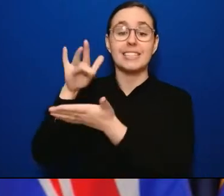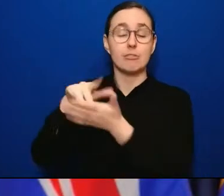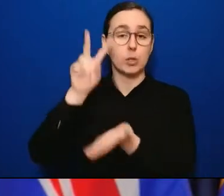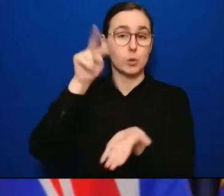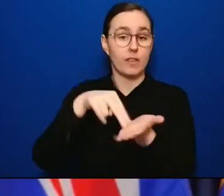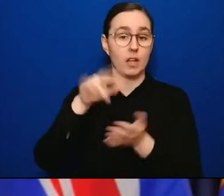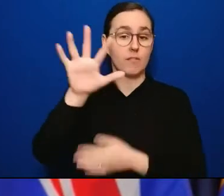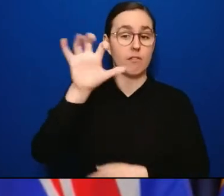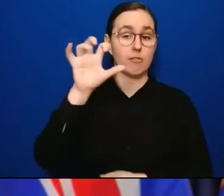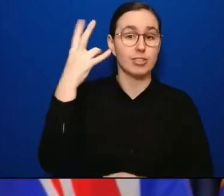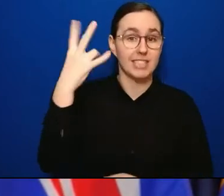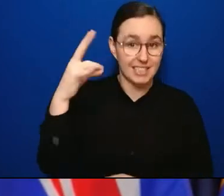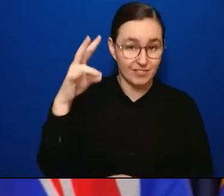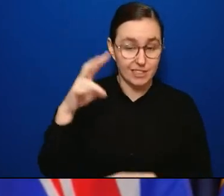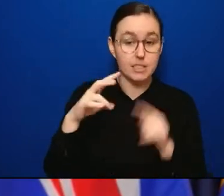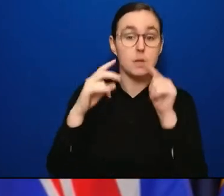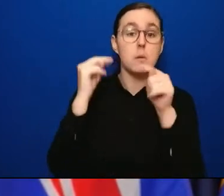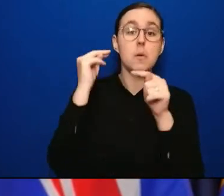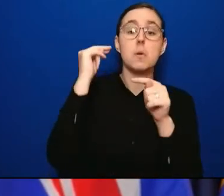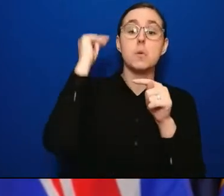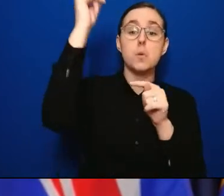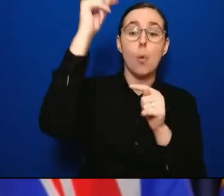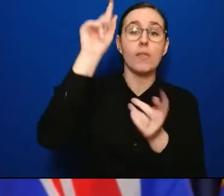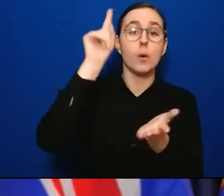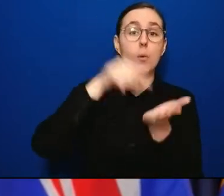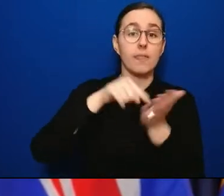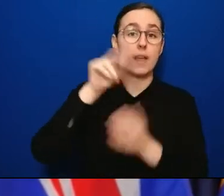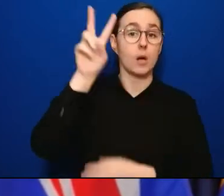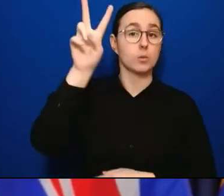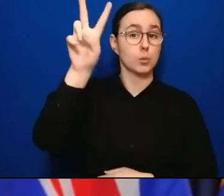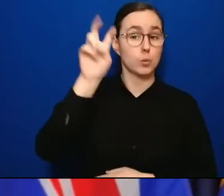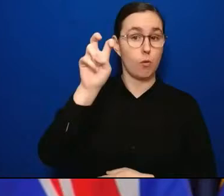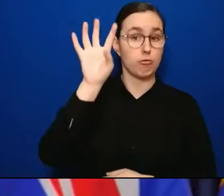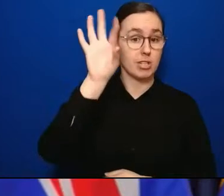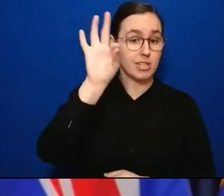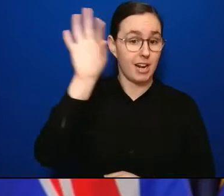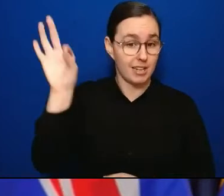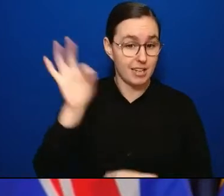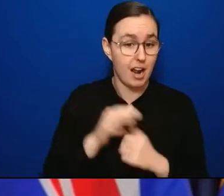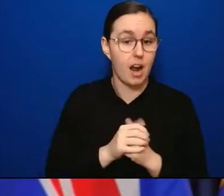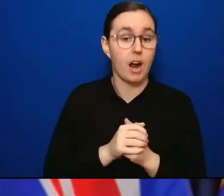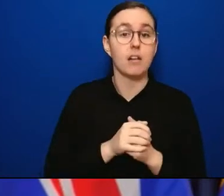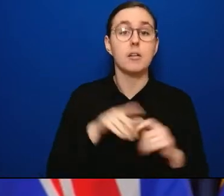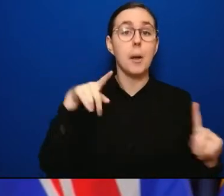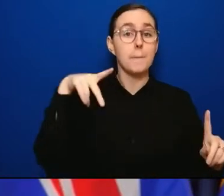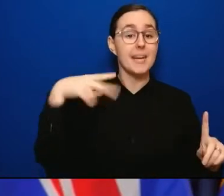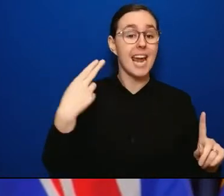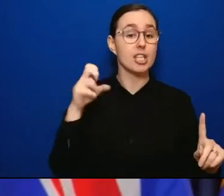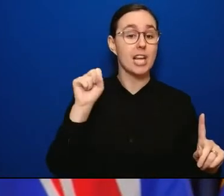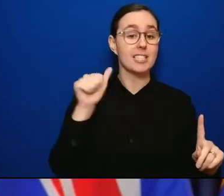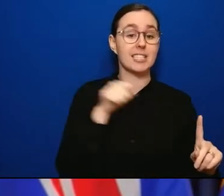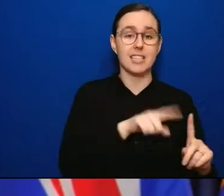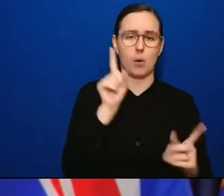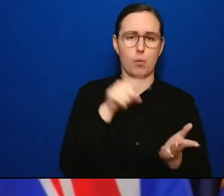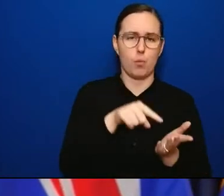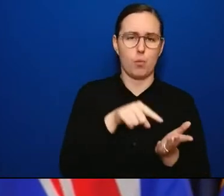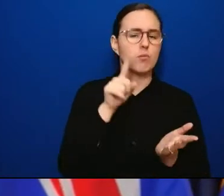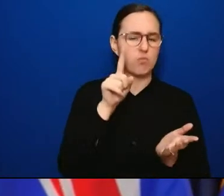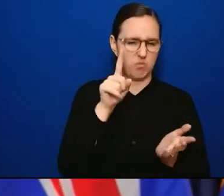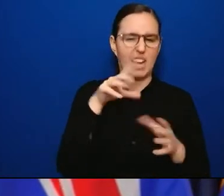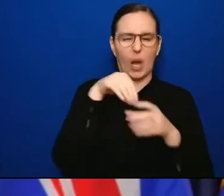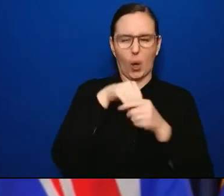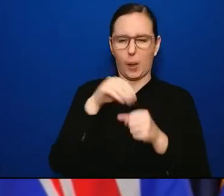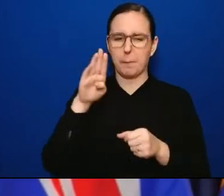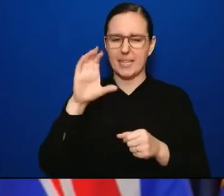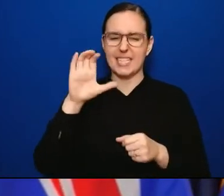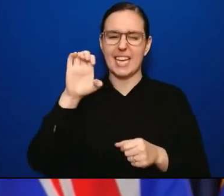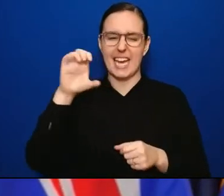and Interior Health. 1299 in